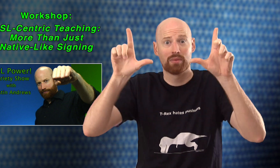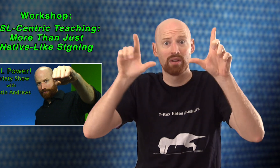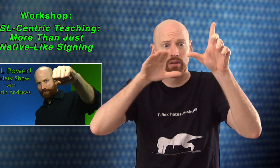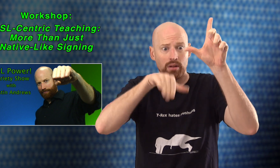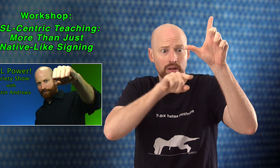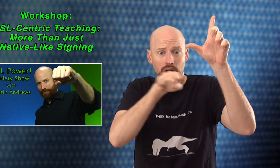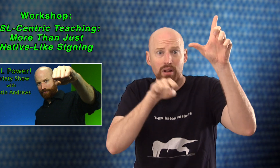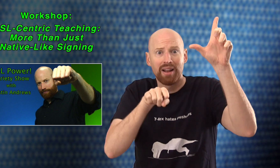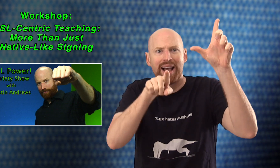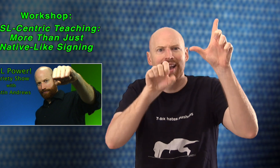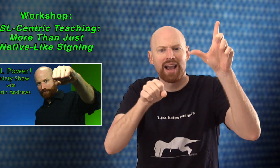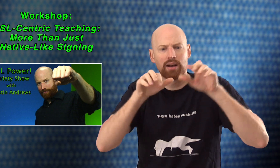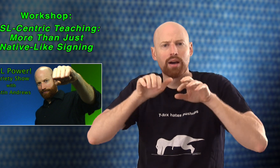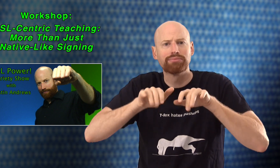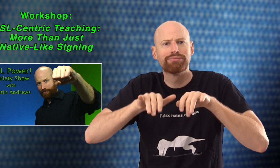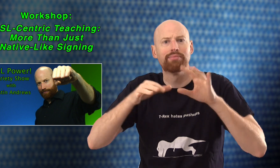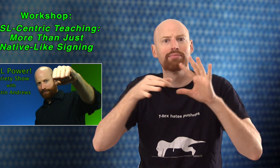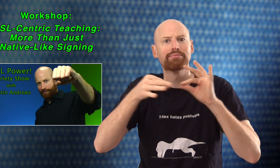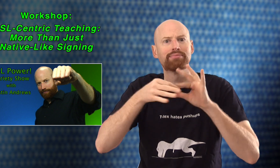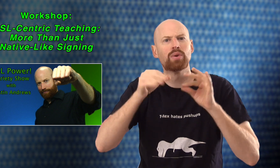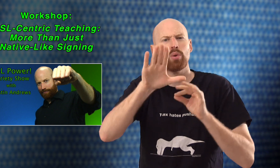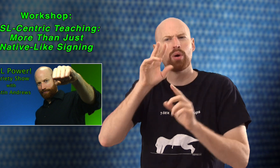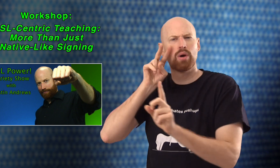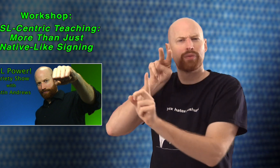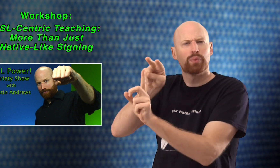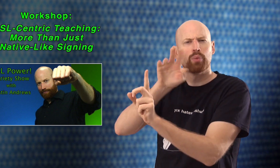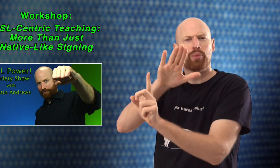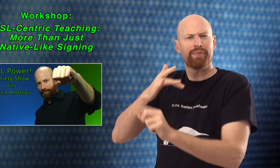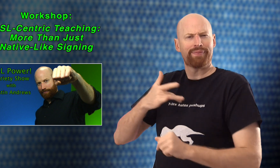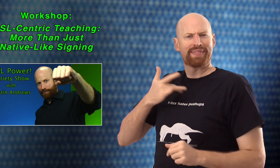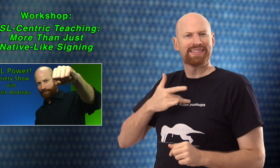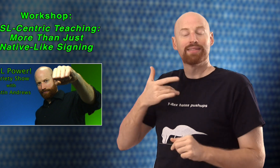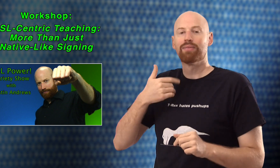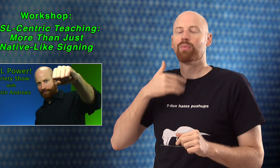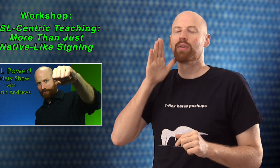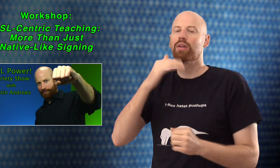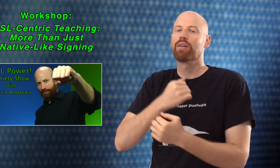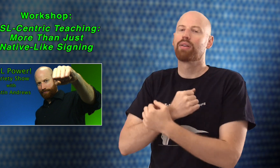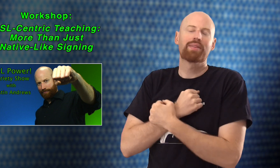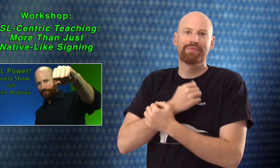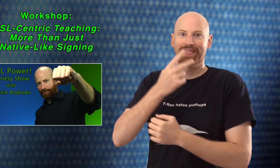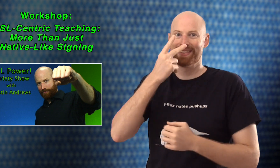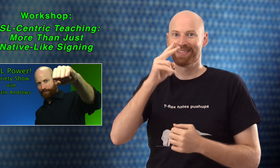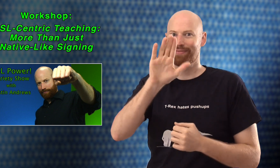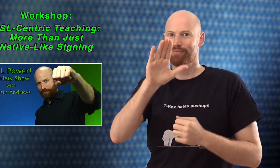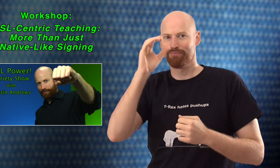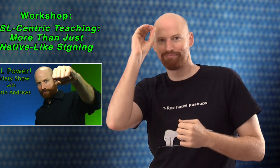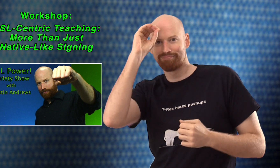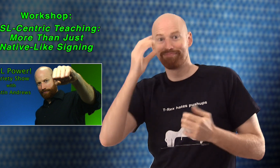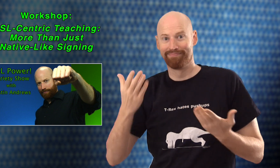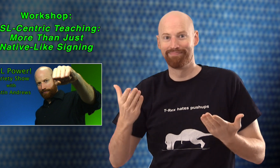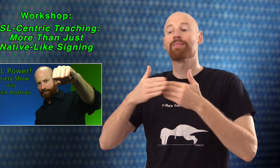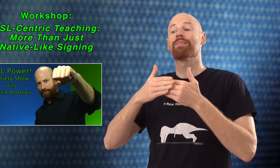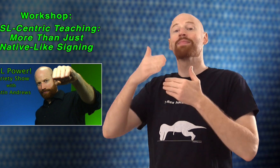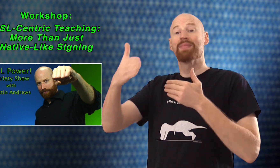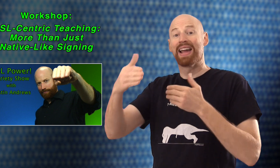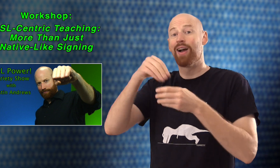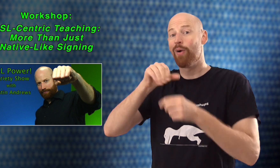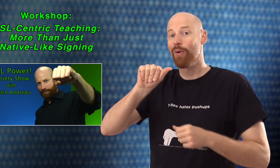to the comments section below this video, type out your perspective, your feelings - I'd love to hear from you!